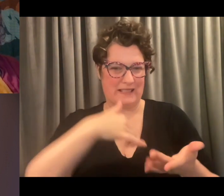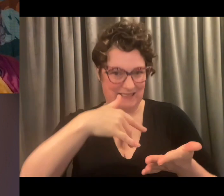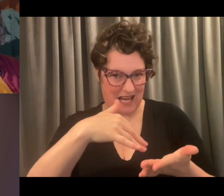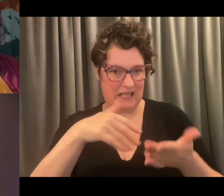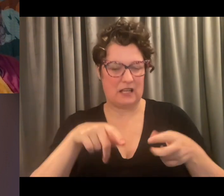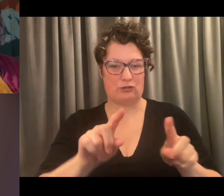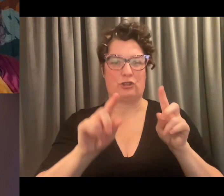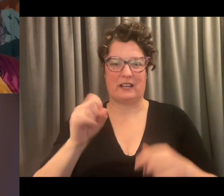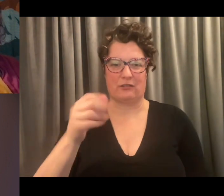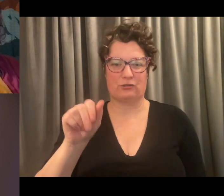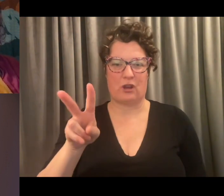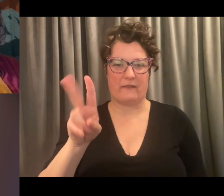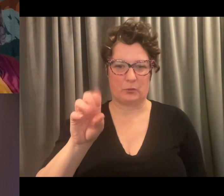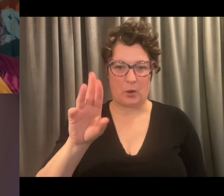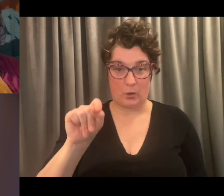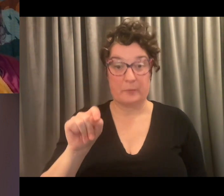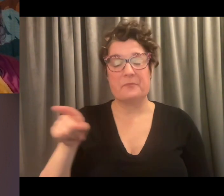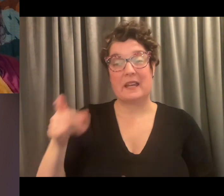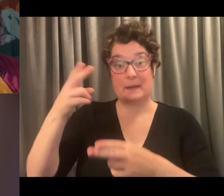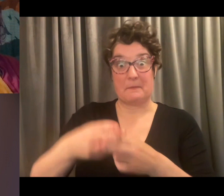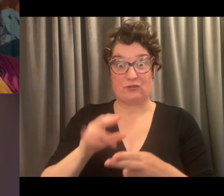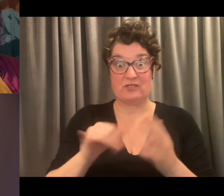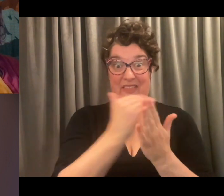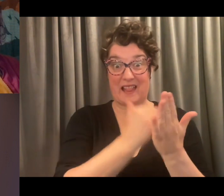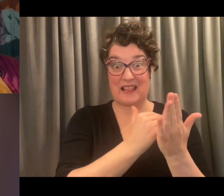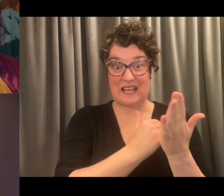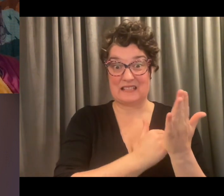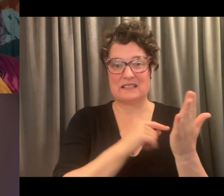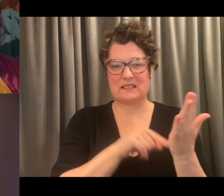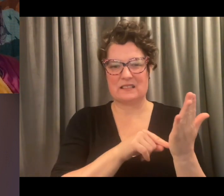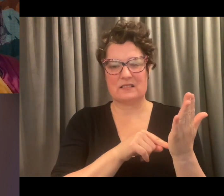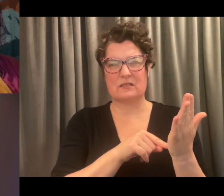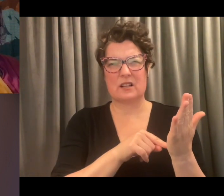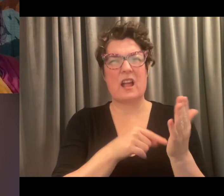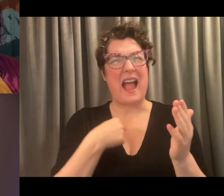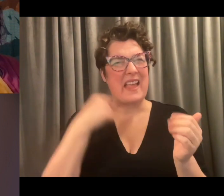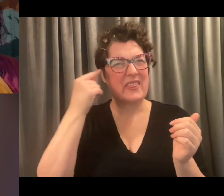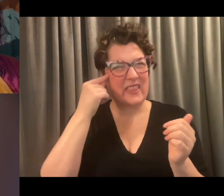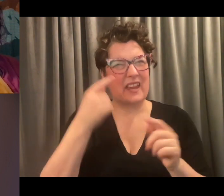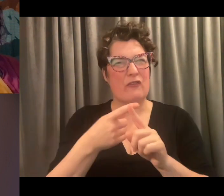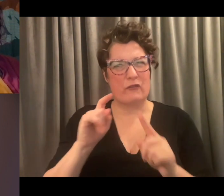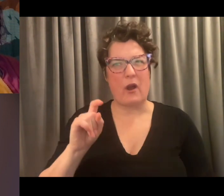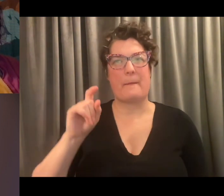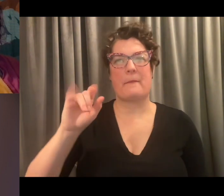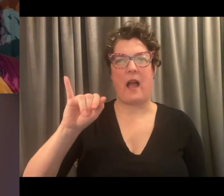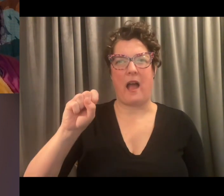this list that is in, I believe I think it was Isaiah, of, all of these accoutrements